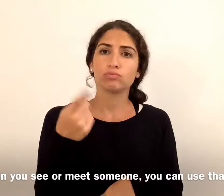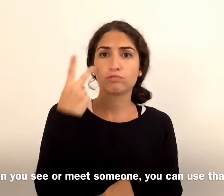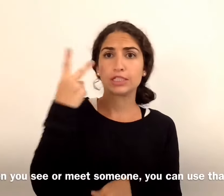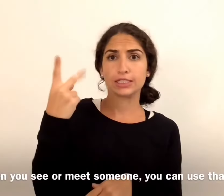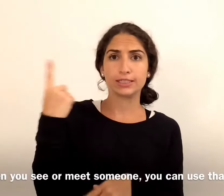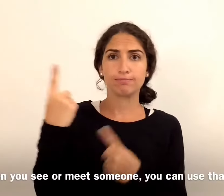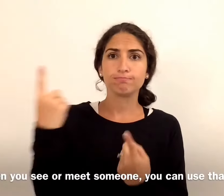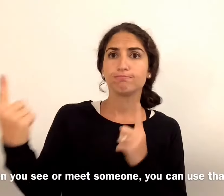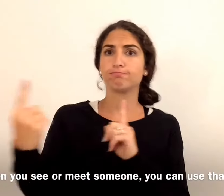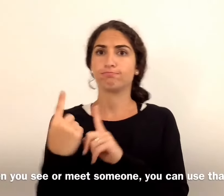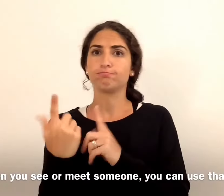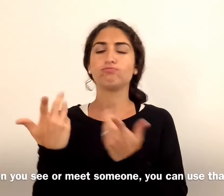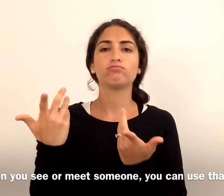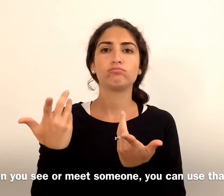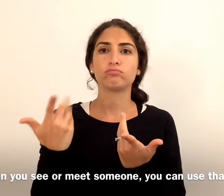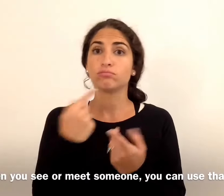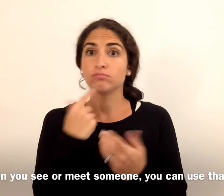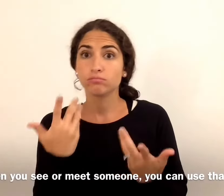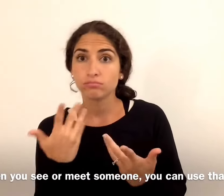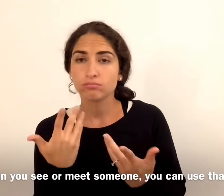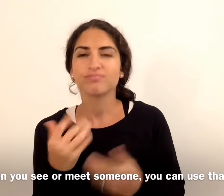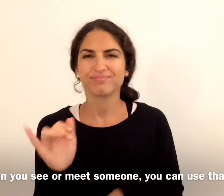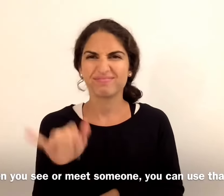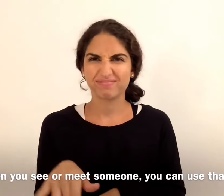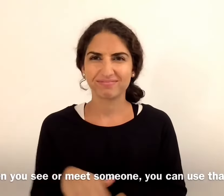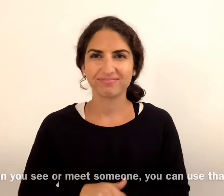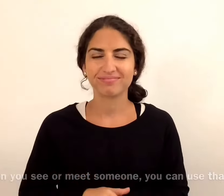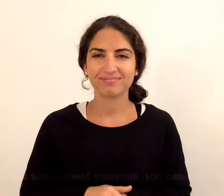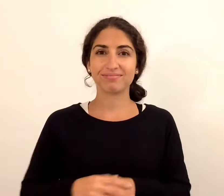and "night", so when you see someone meet someone you can say that!